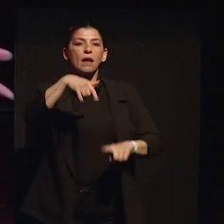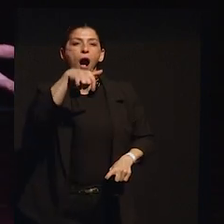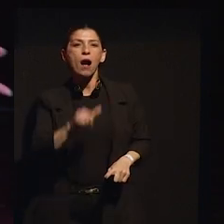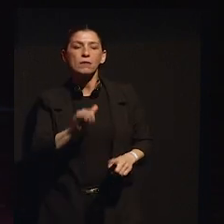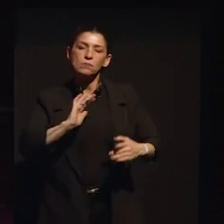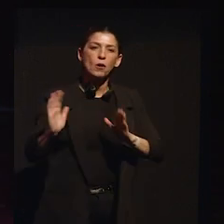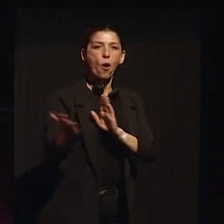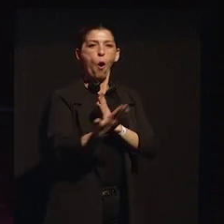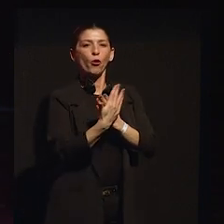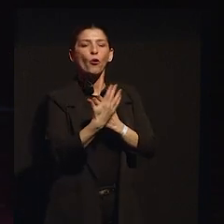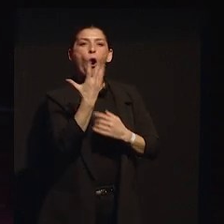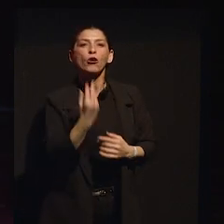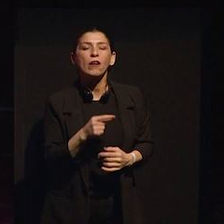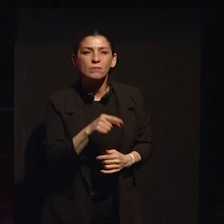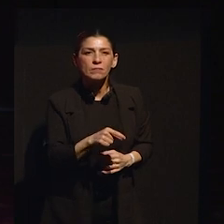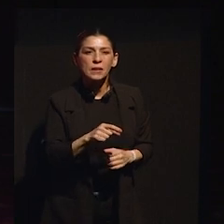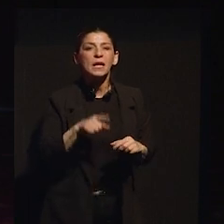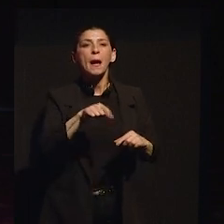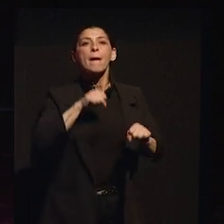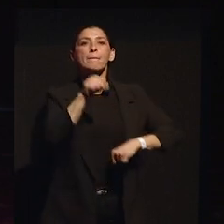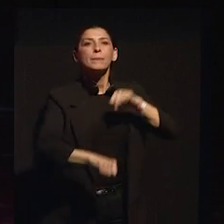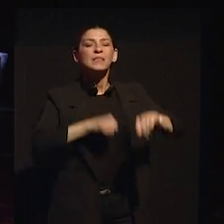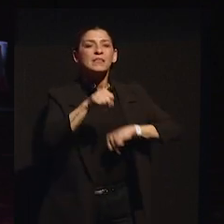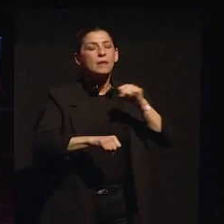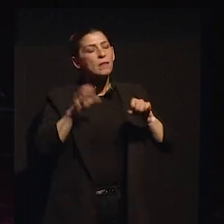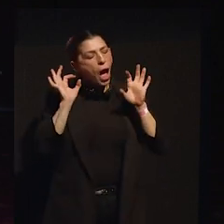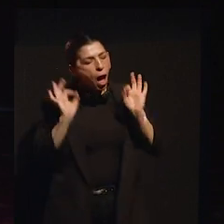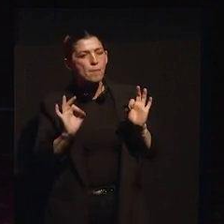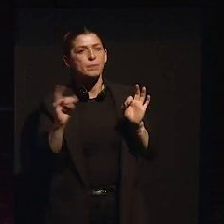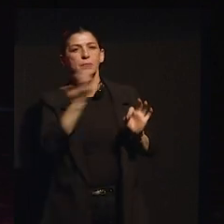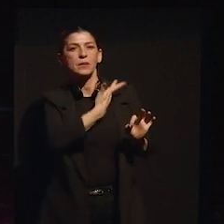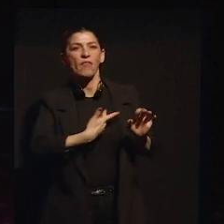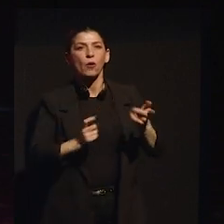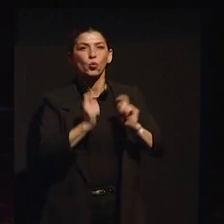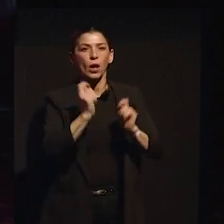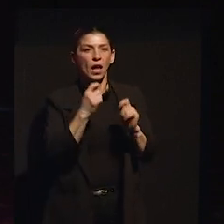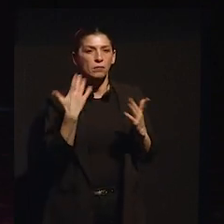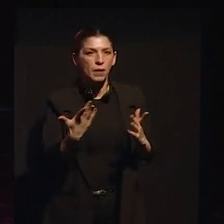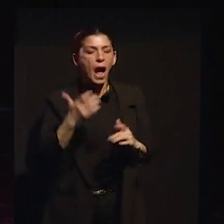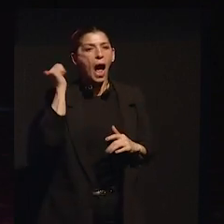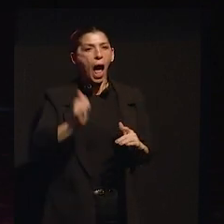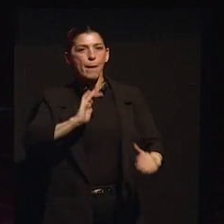They are pioneer women in women’s revolutions, who bring women in their political rights to the fore,